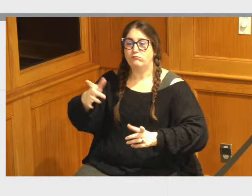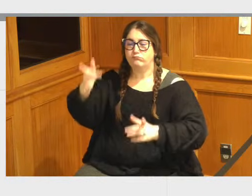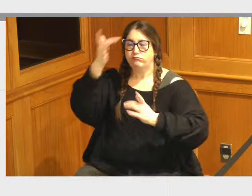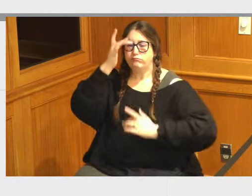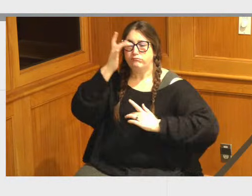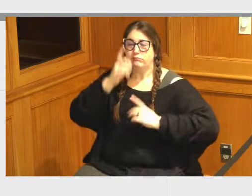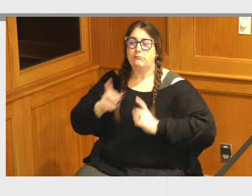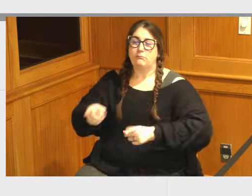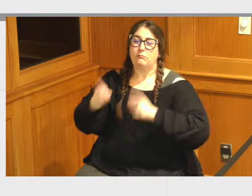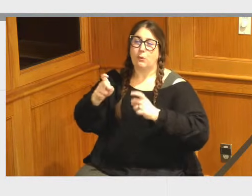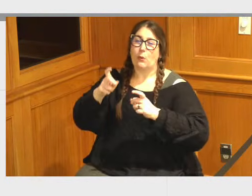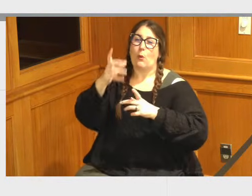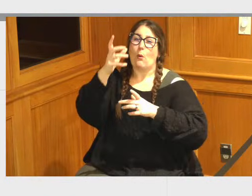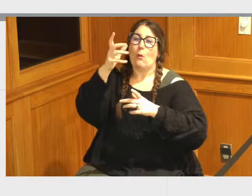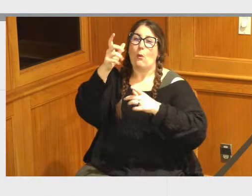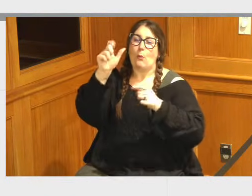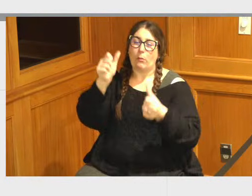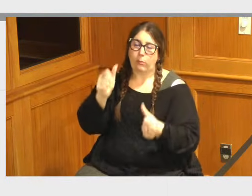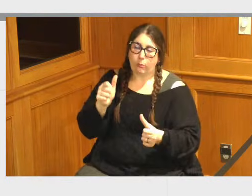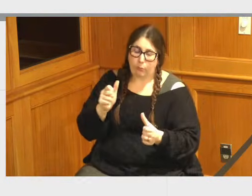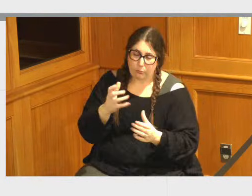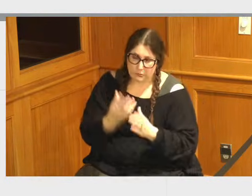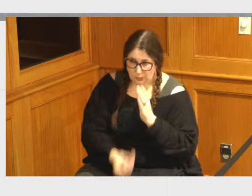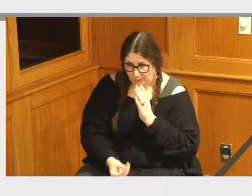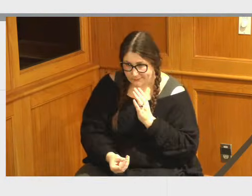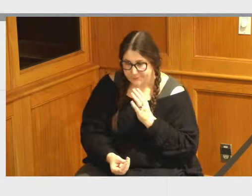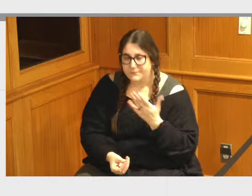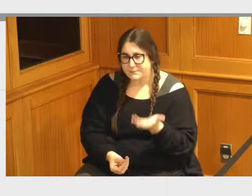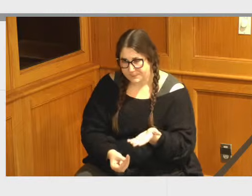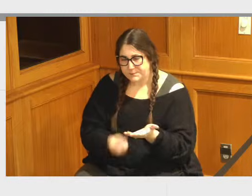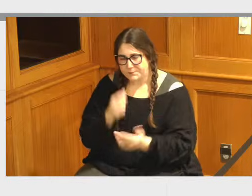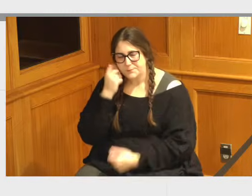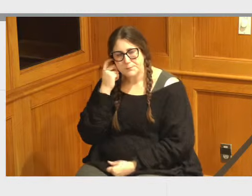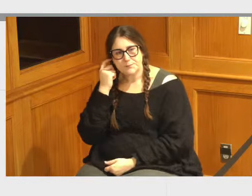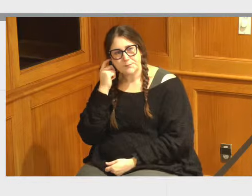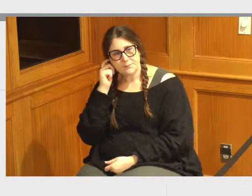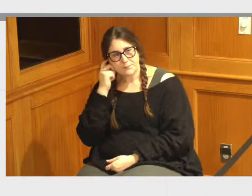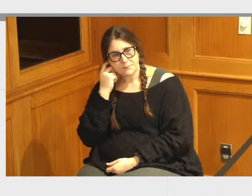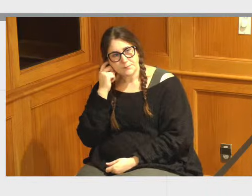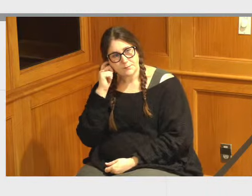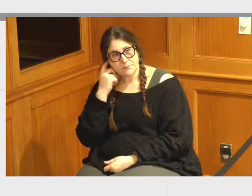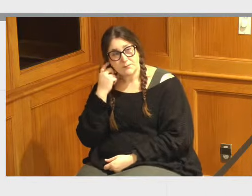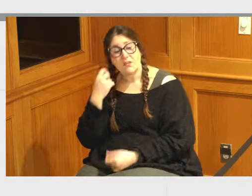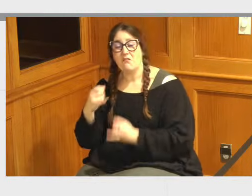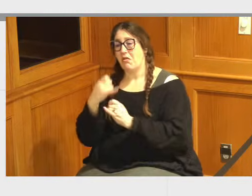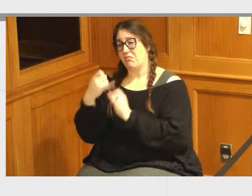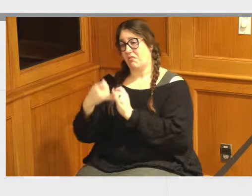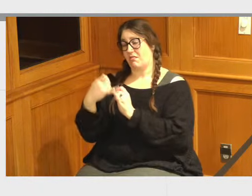generally speaking in the hospital systems. The last metric that the last traditional